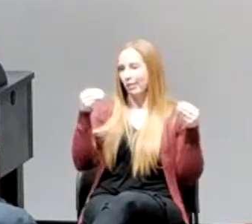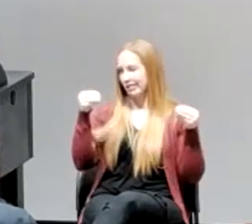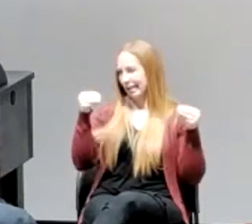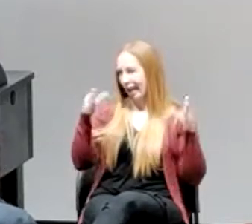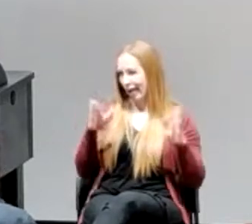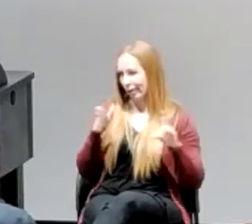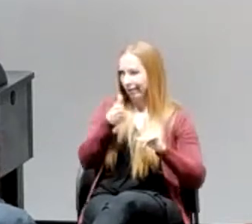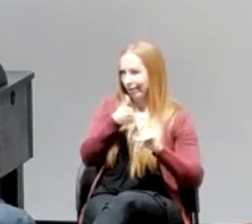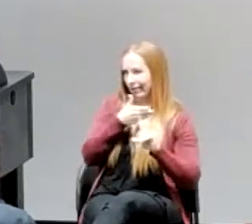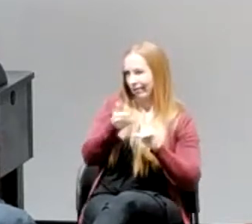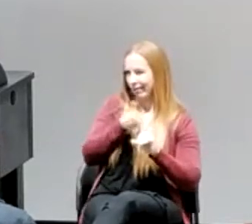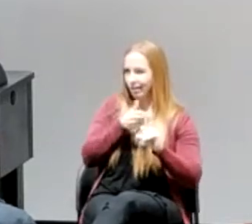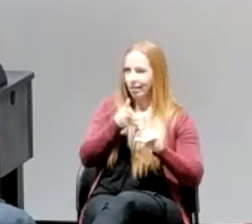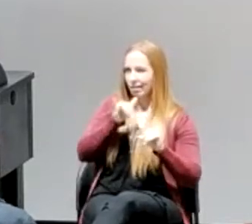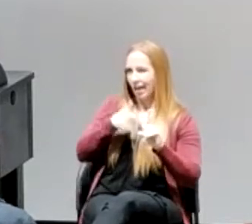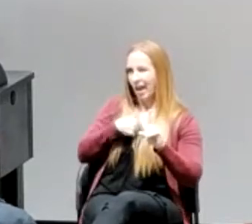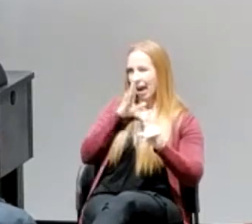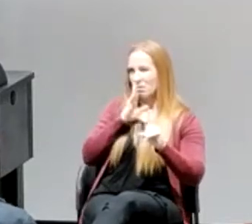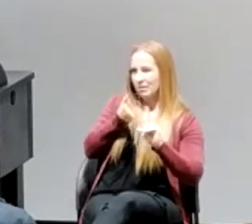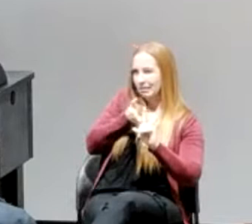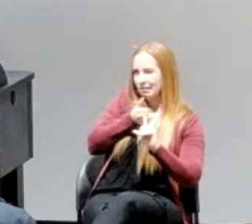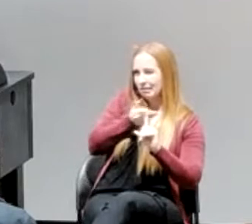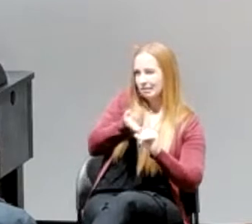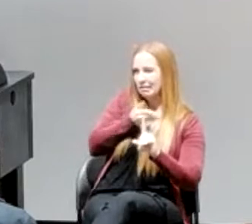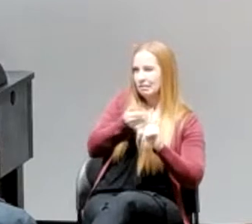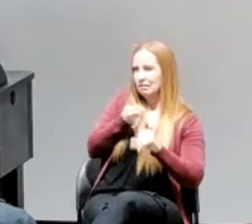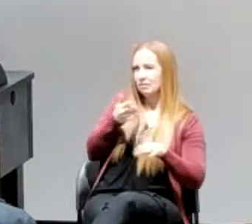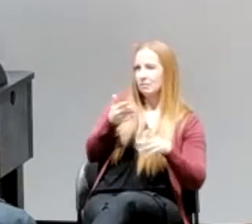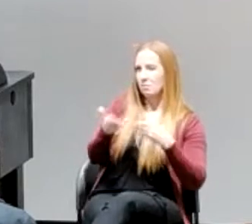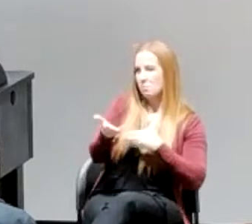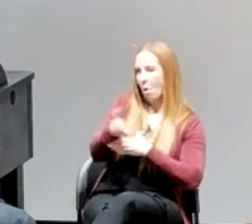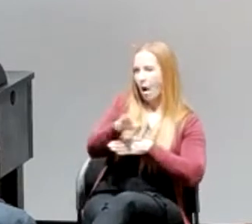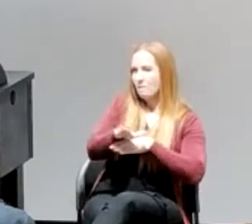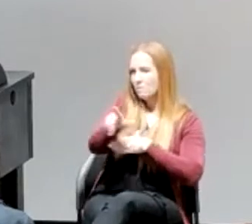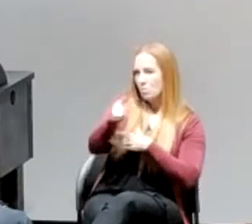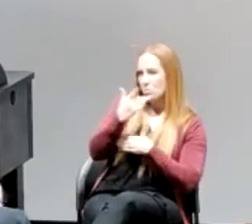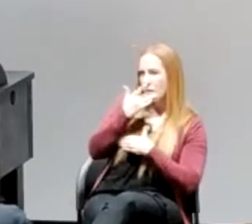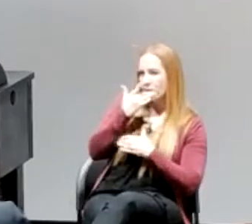In trying to approach of how do you make a case, I go to the thing that I have done